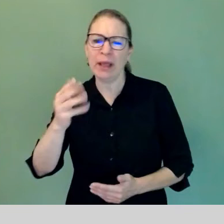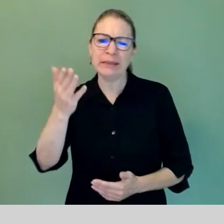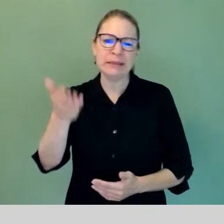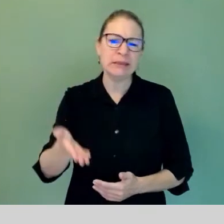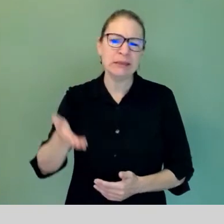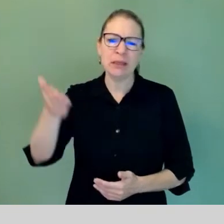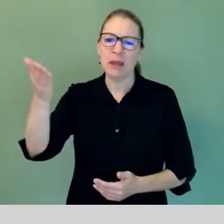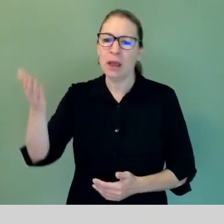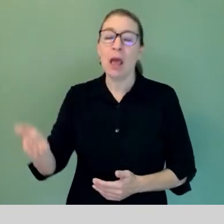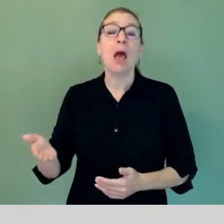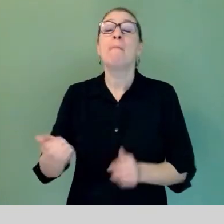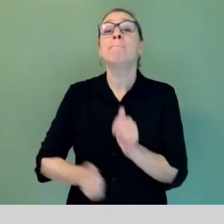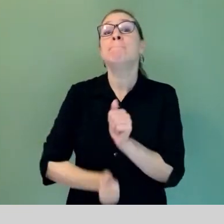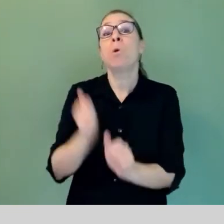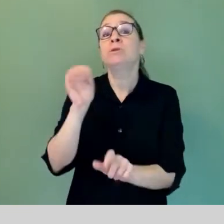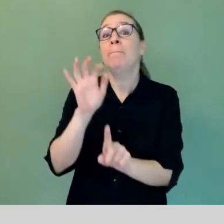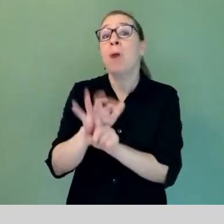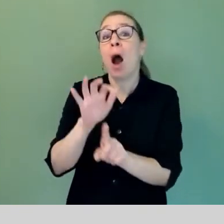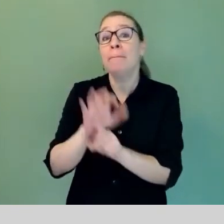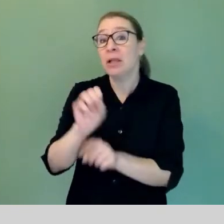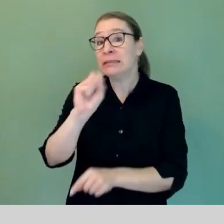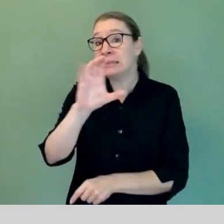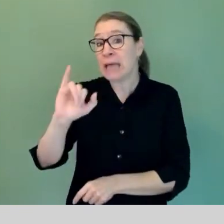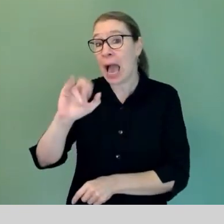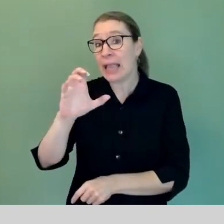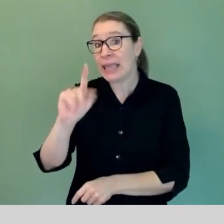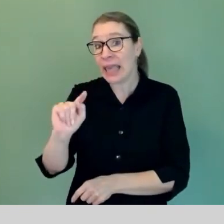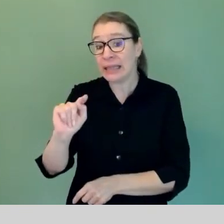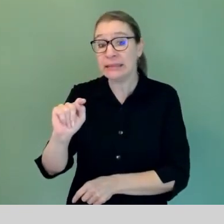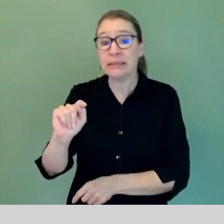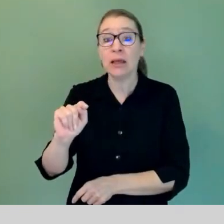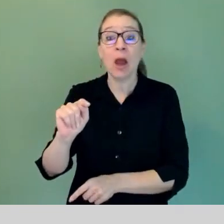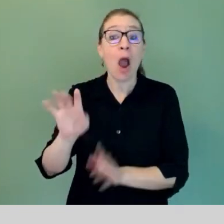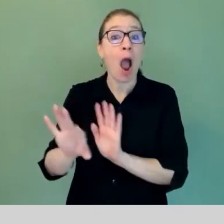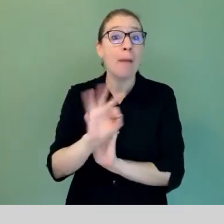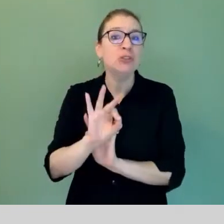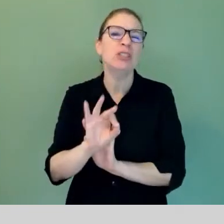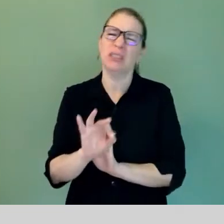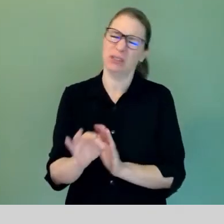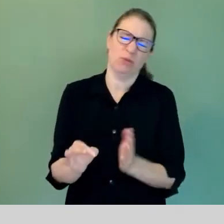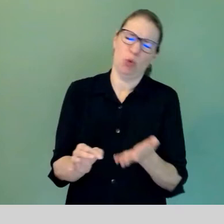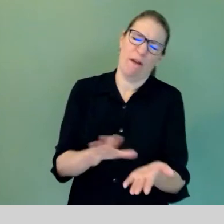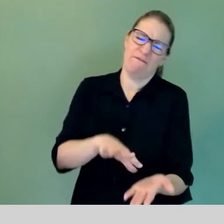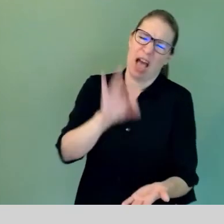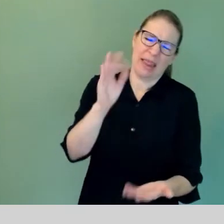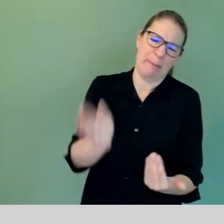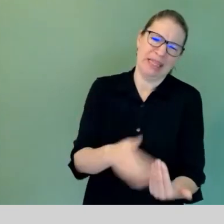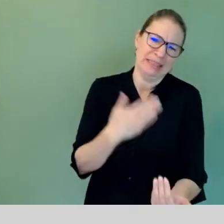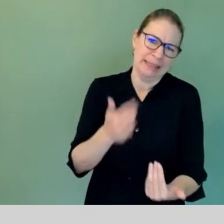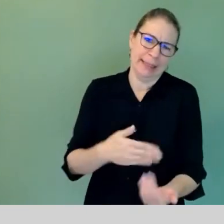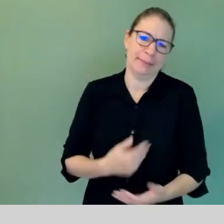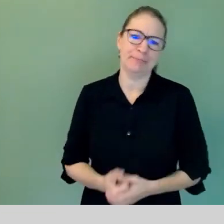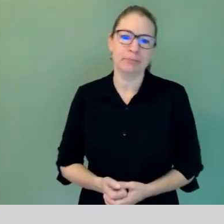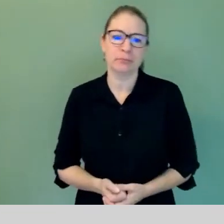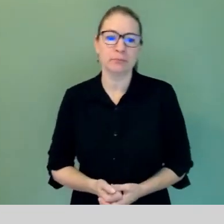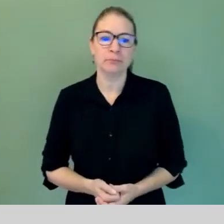Again, any most popularly used Scikit-learn classifier options would be easily available for you to use.